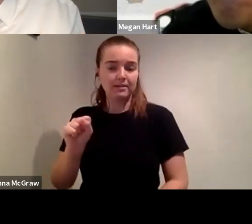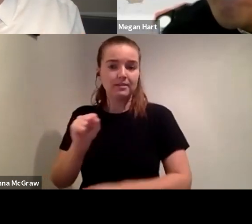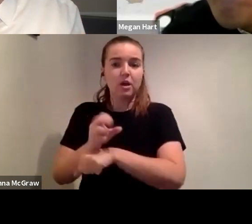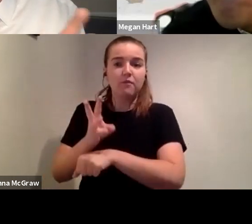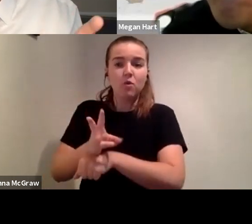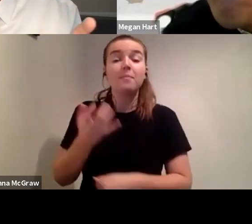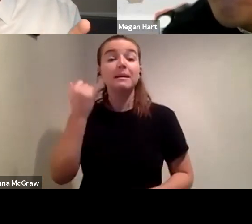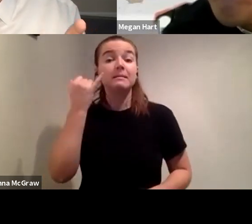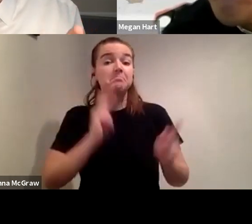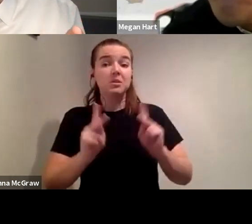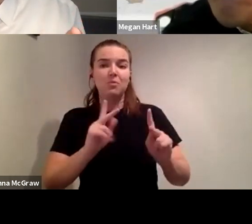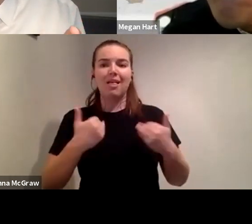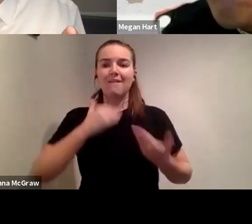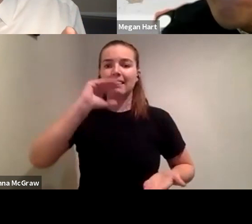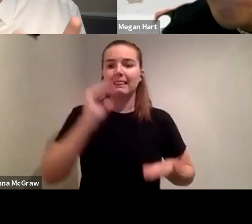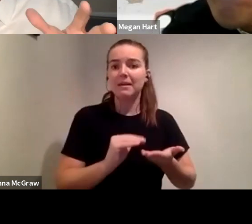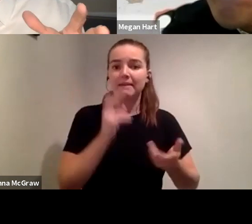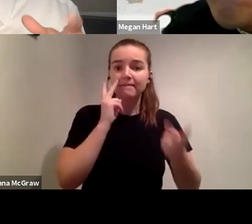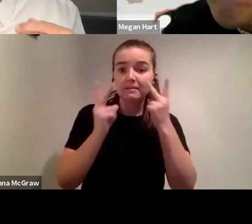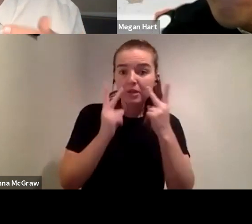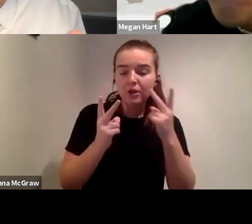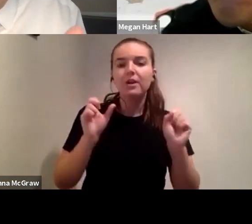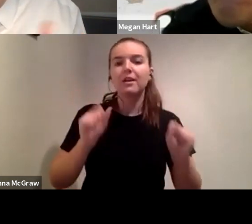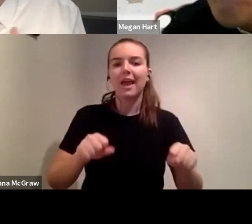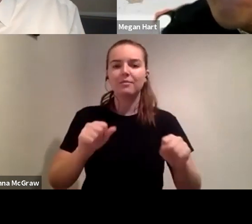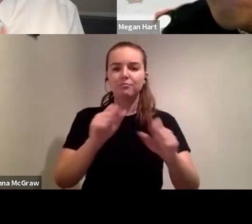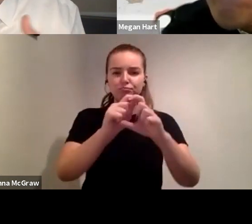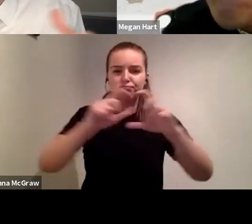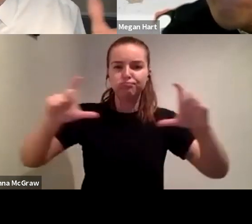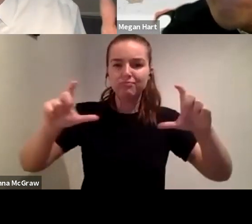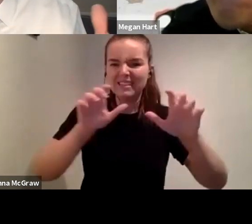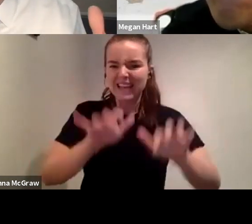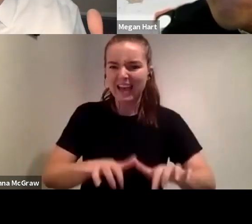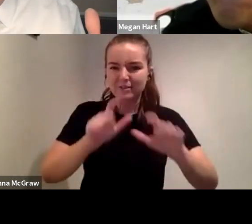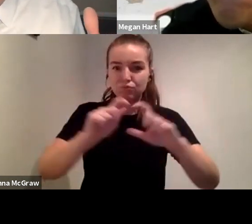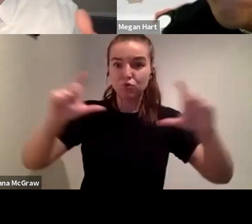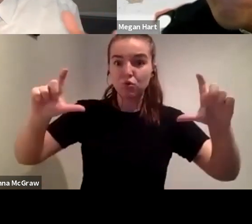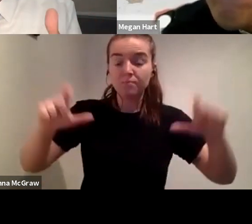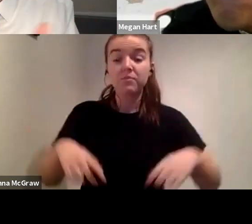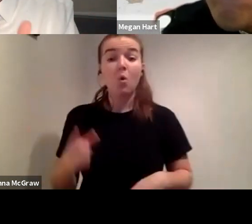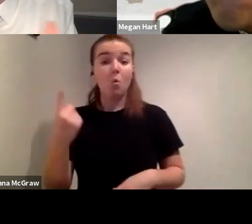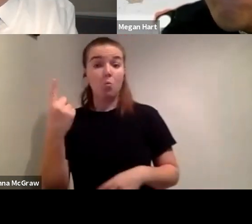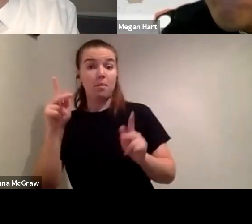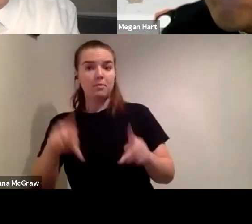Unfortunately, we cannot accommodate jaws software.